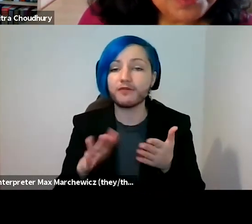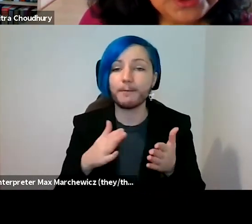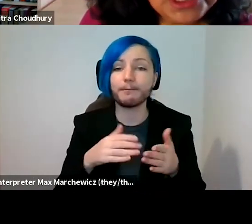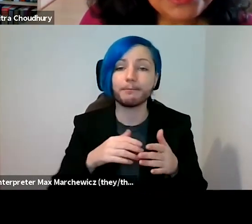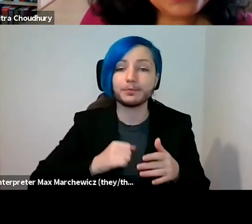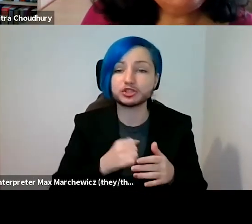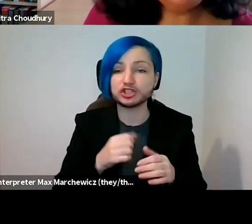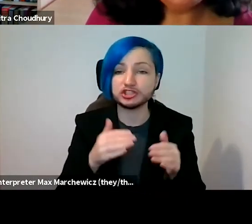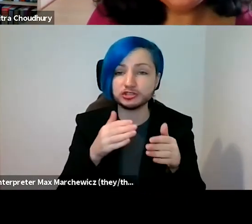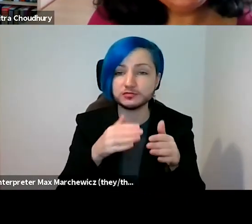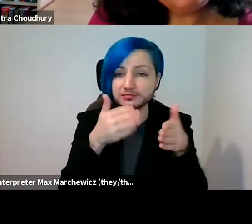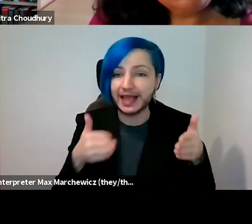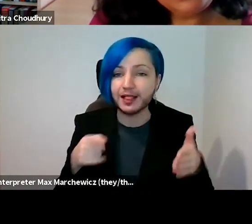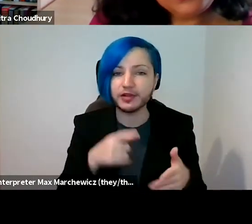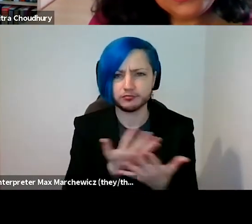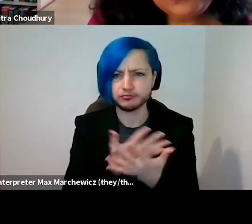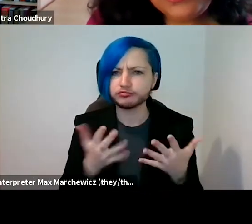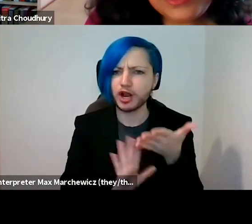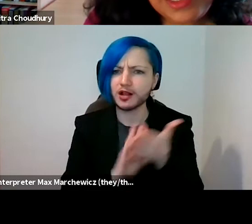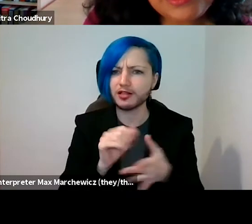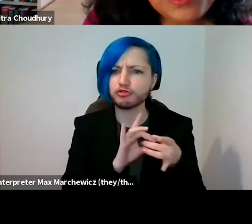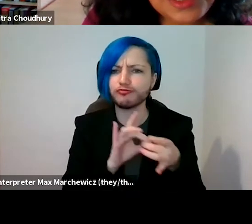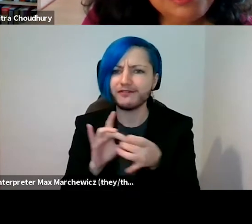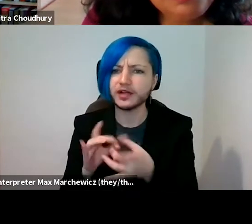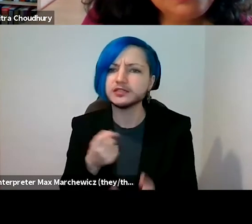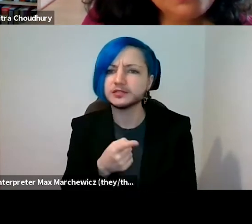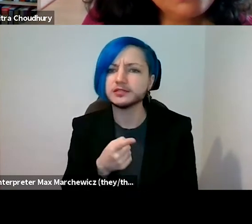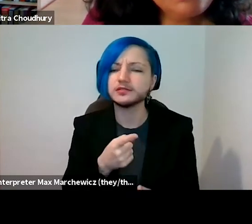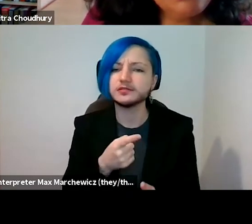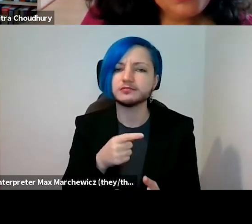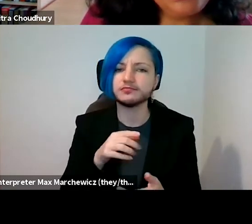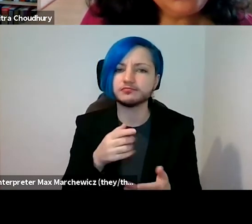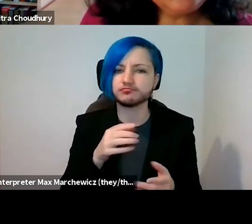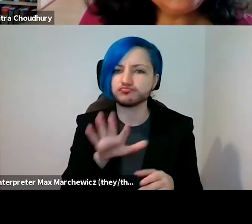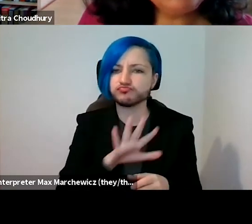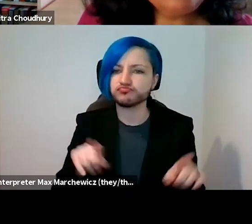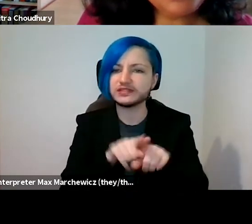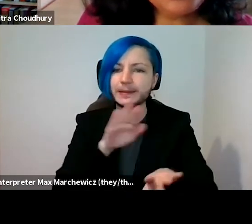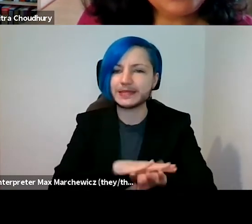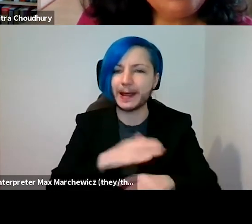to come back to our original point, had several cultural reference circulating at the time. Indeed, its manufacturer,